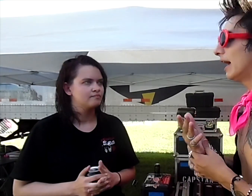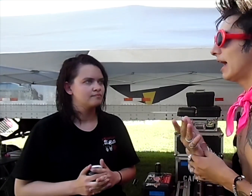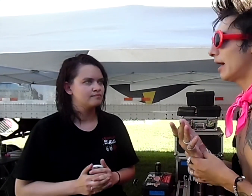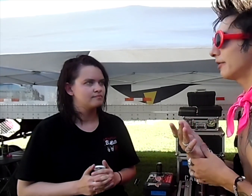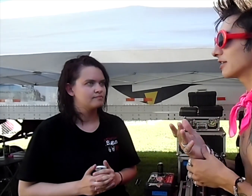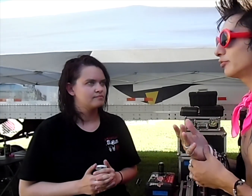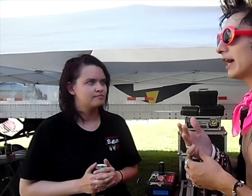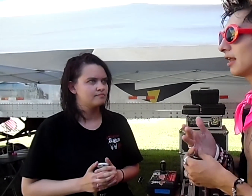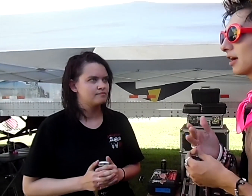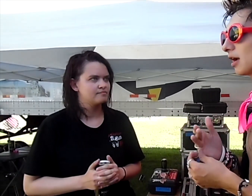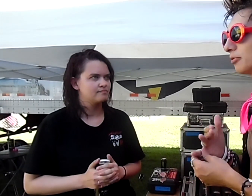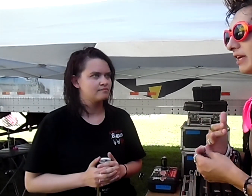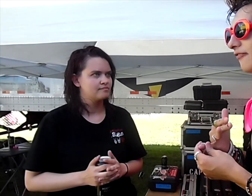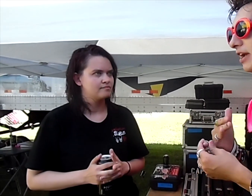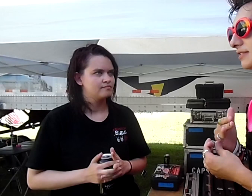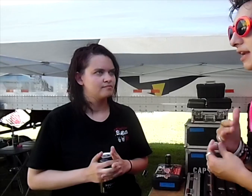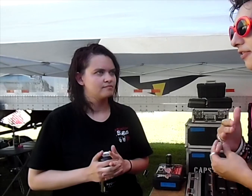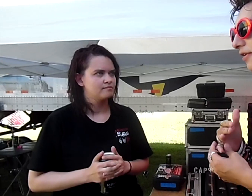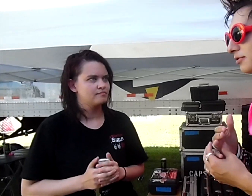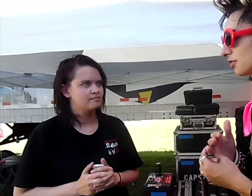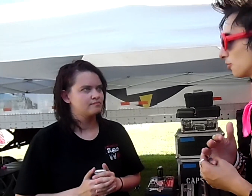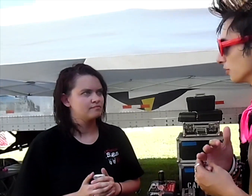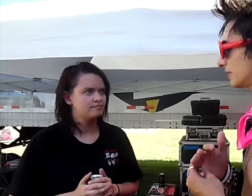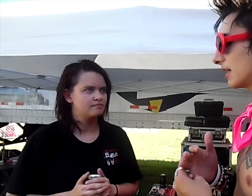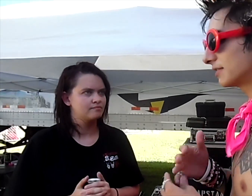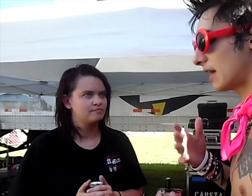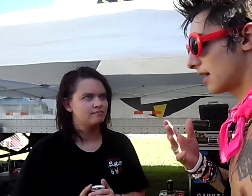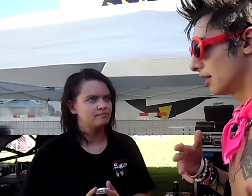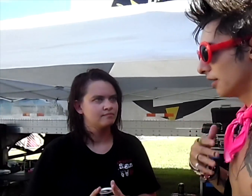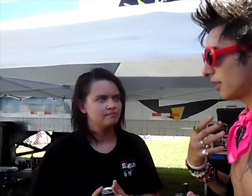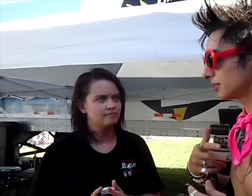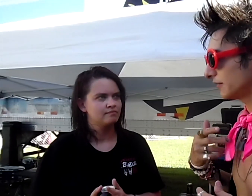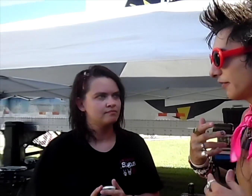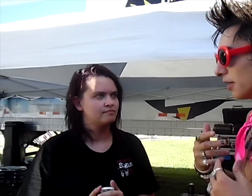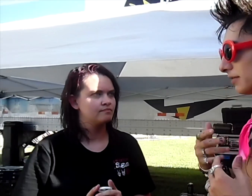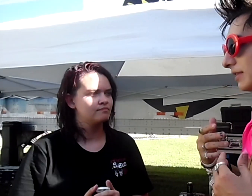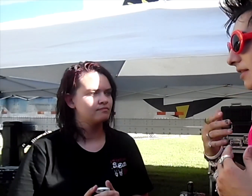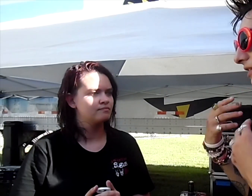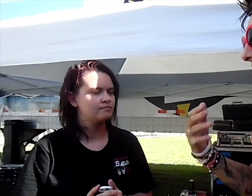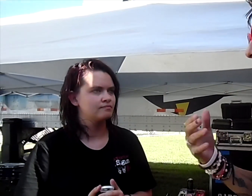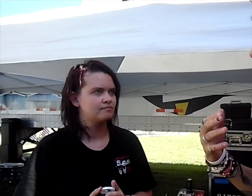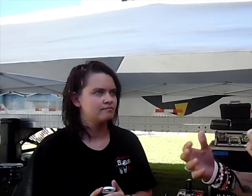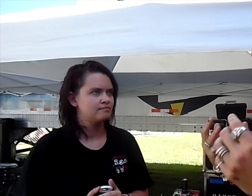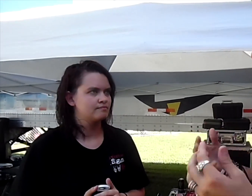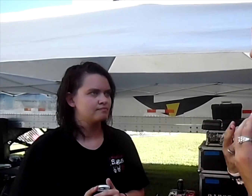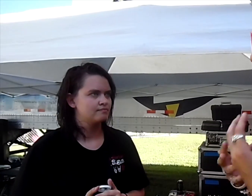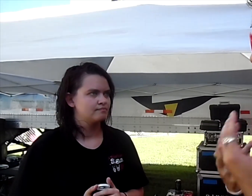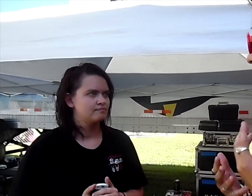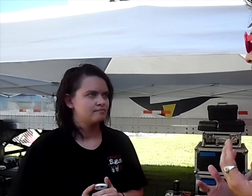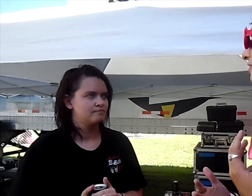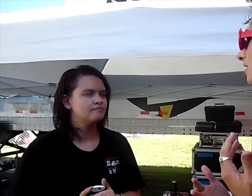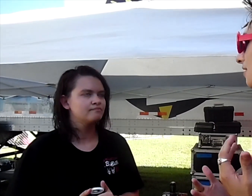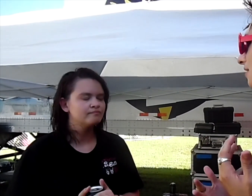and we figured out we had a couple of Deaf fans and I thought that was the coolest thing cause they felt they- they said they could feel the music